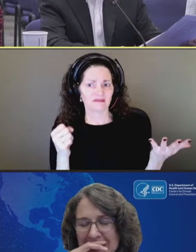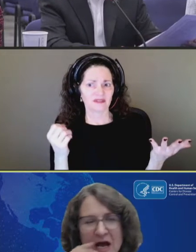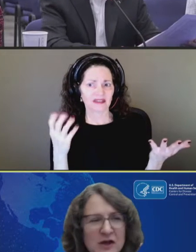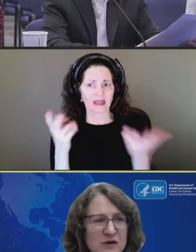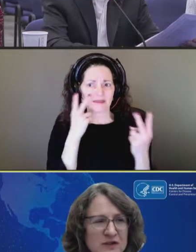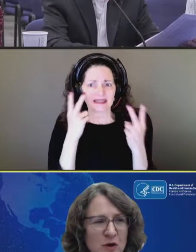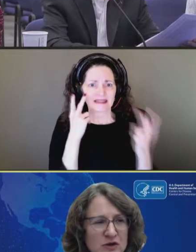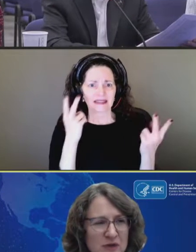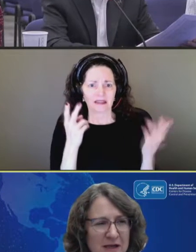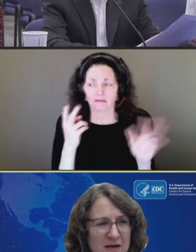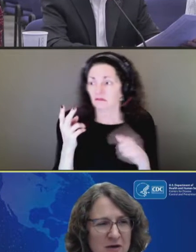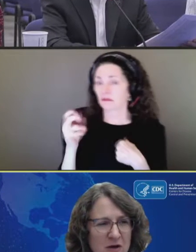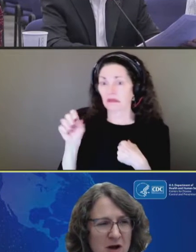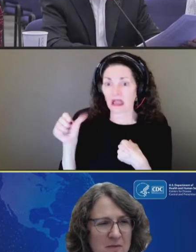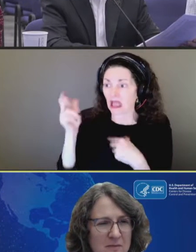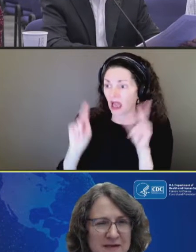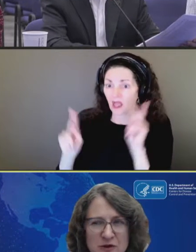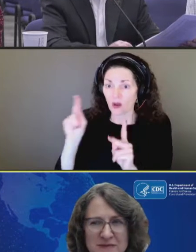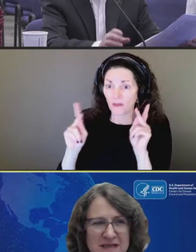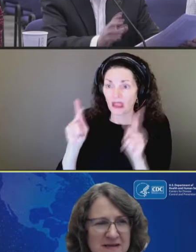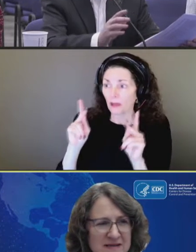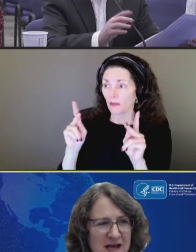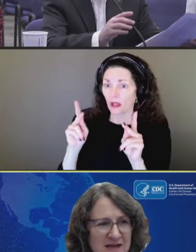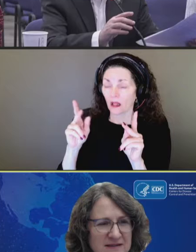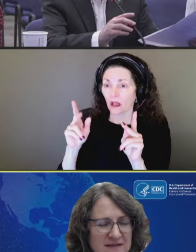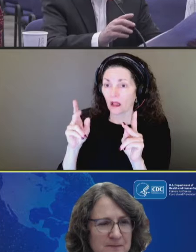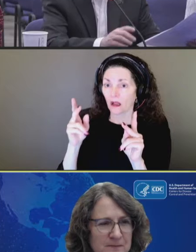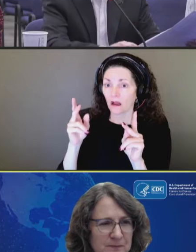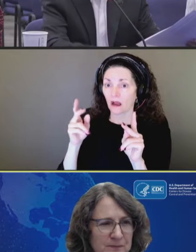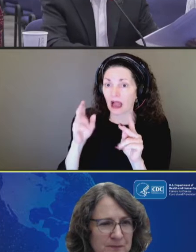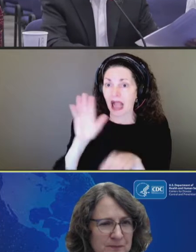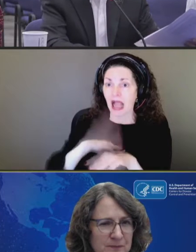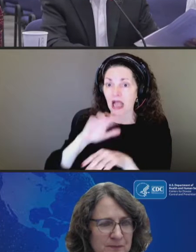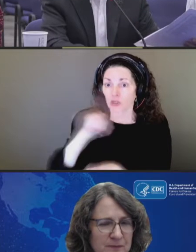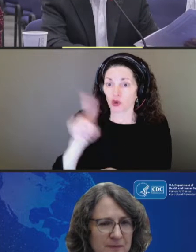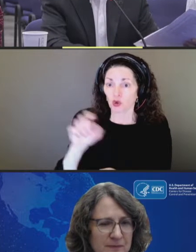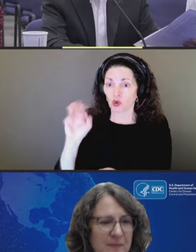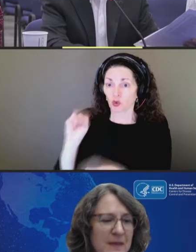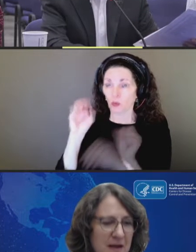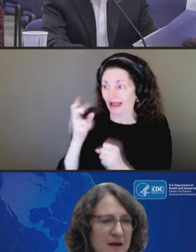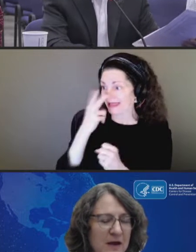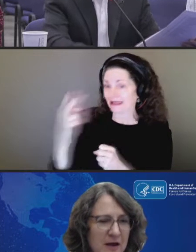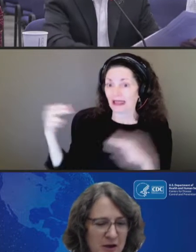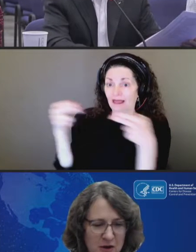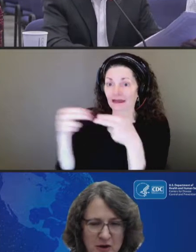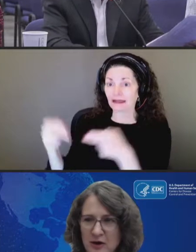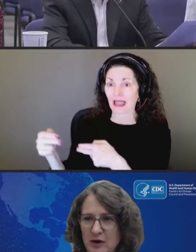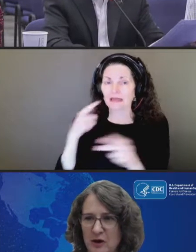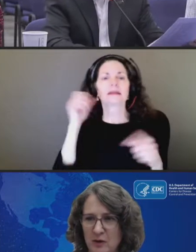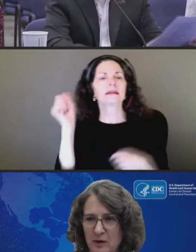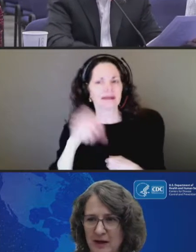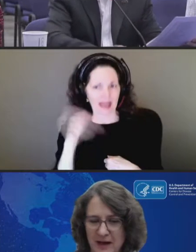Jennifer Mcquiston: Okay. Can others who are joining by Zoom see the slides? Ann Aikin: Yes, Jenny.